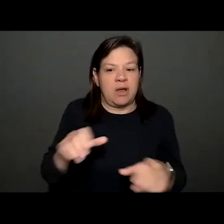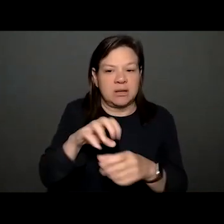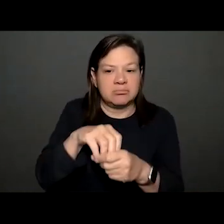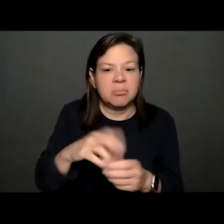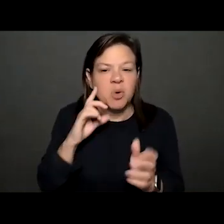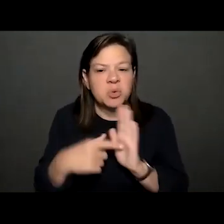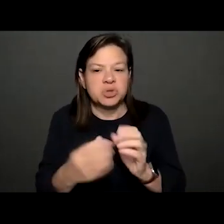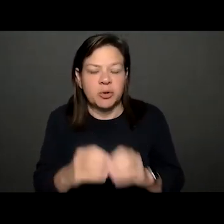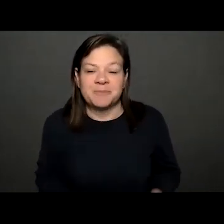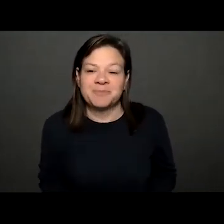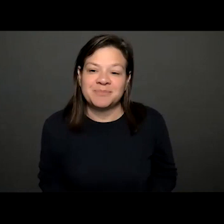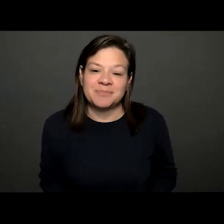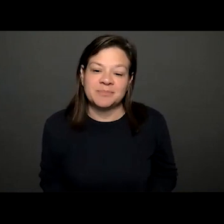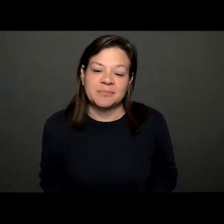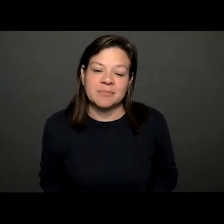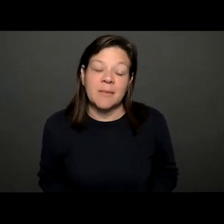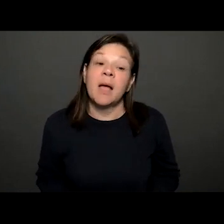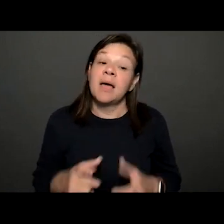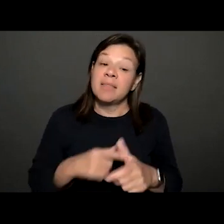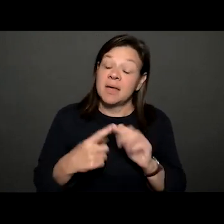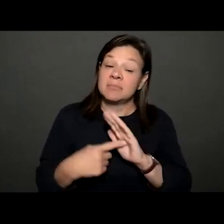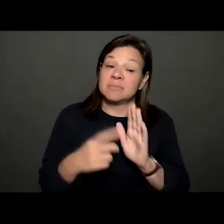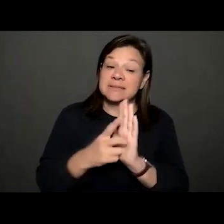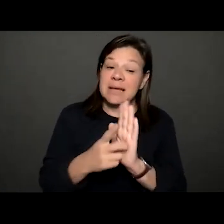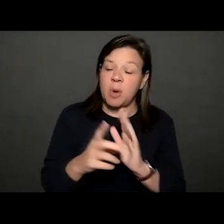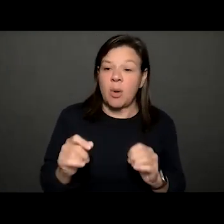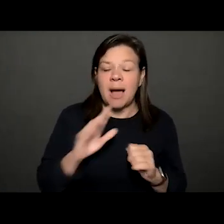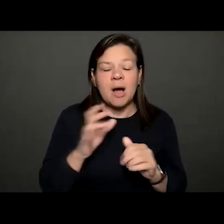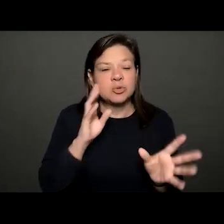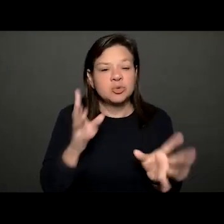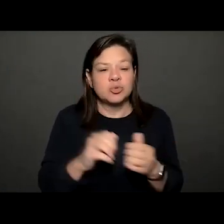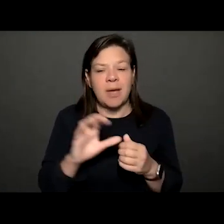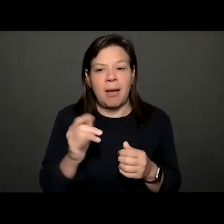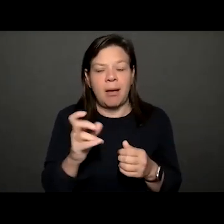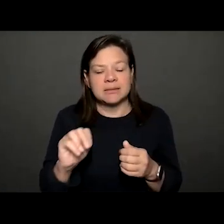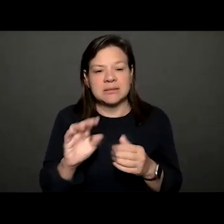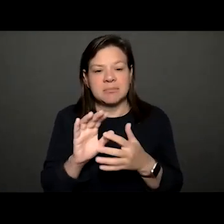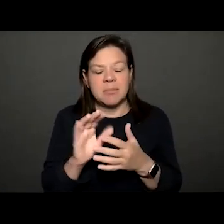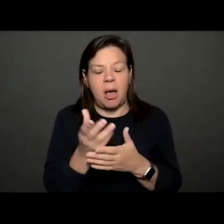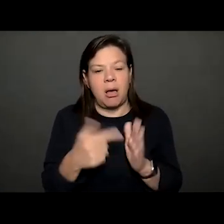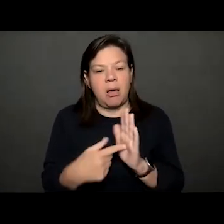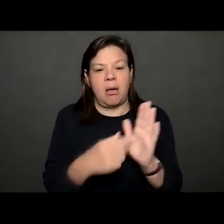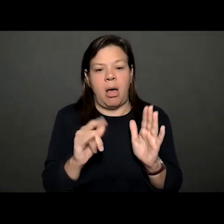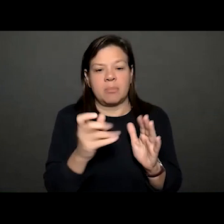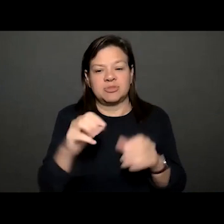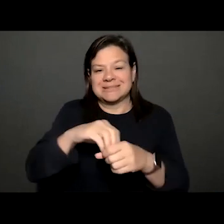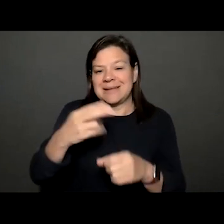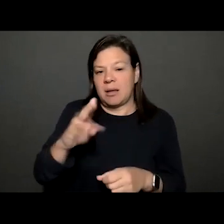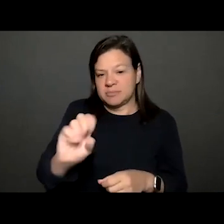AND SEE HOW TO CREATE CUSTOM OBJECTS IN HubSpot. AND SHOW YOU EXAMPLES OF HOW TO LEVERAGE IN YOUR APPS